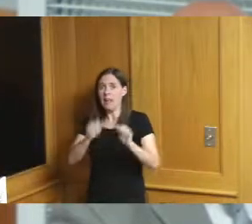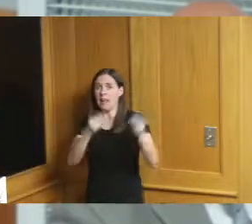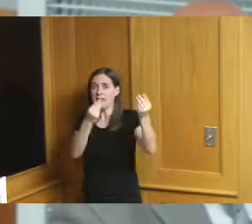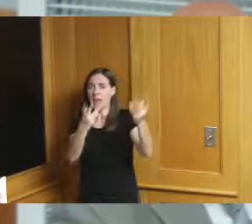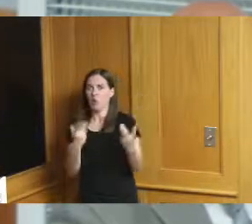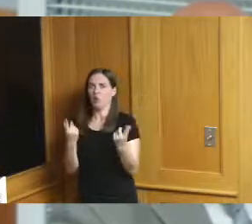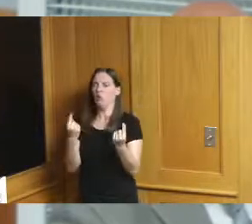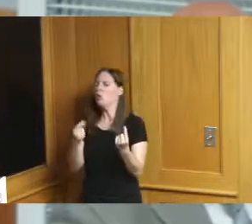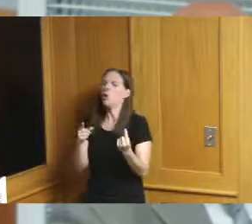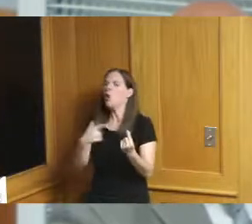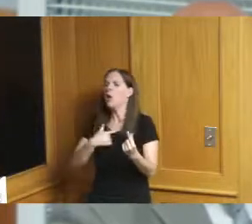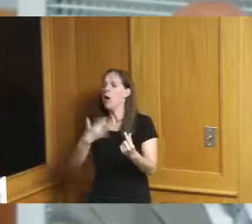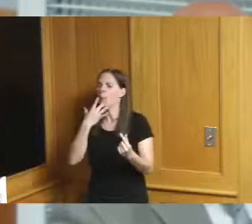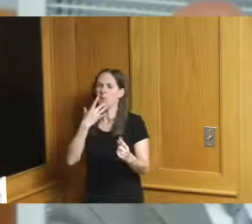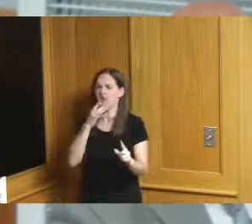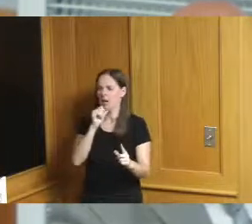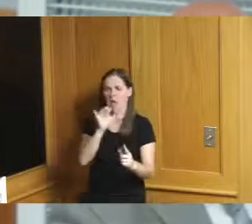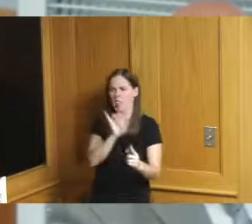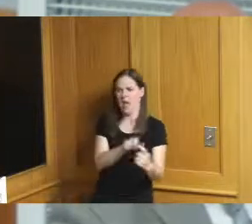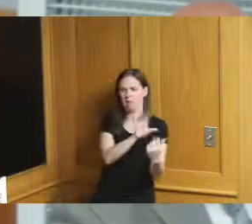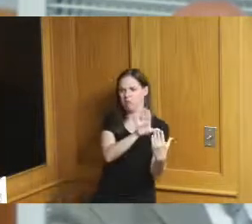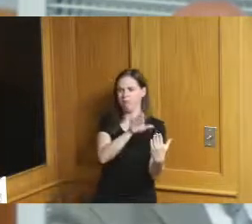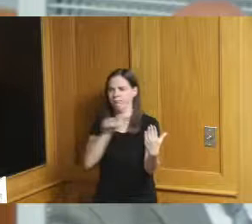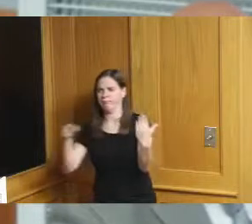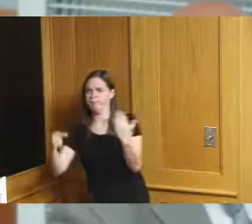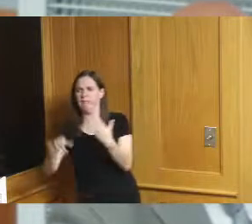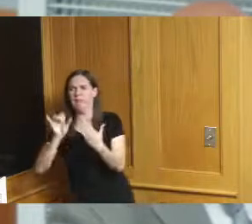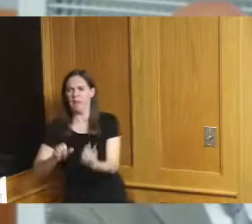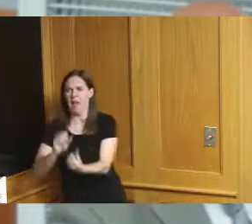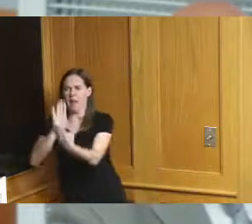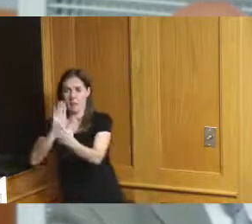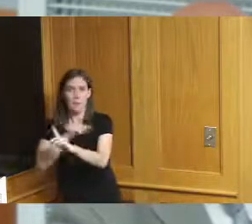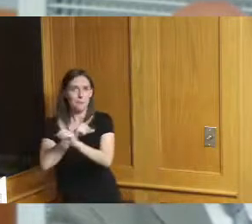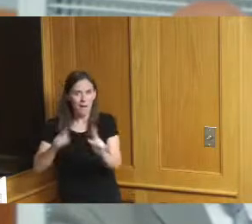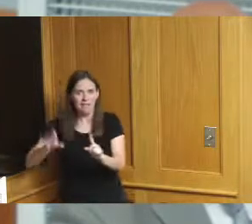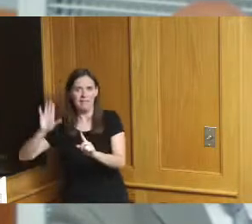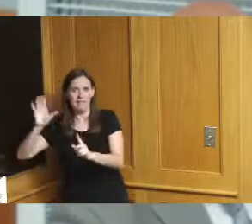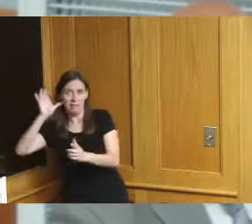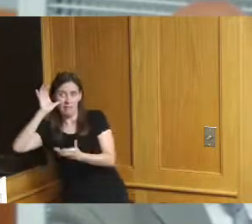than we're recommending but we have to take the public comments back to our board so the